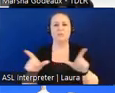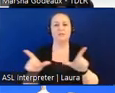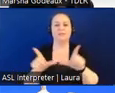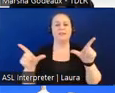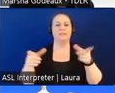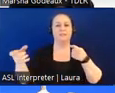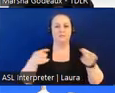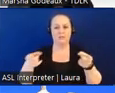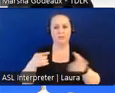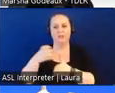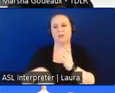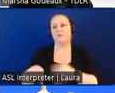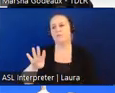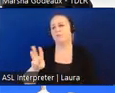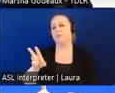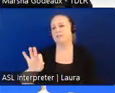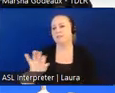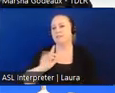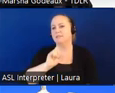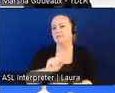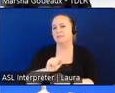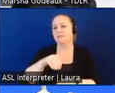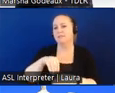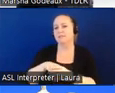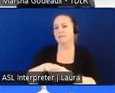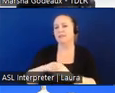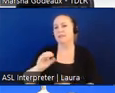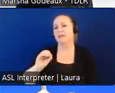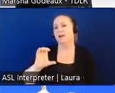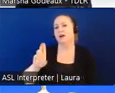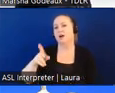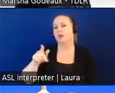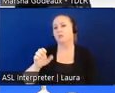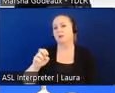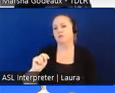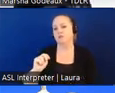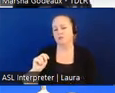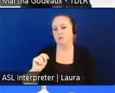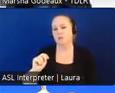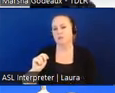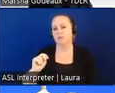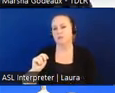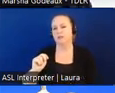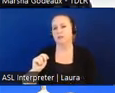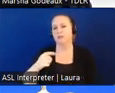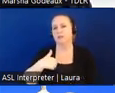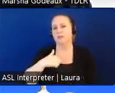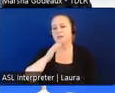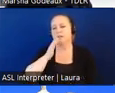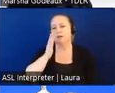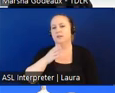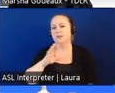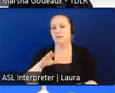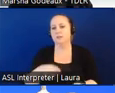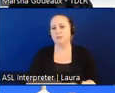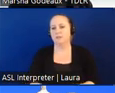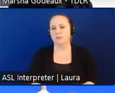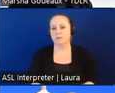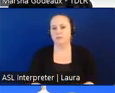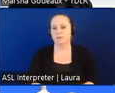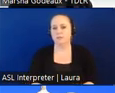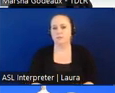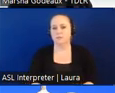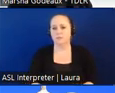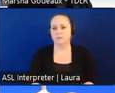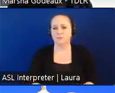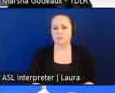chapter 469 is actually in the occupations tab and i will